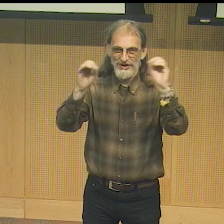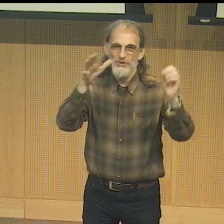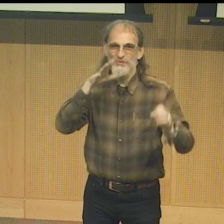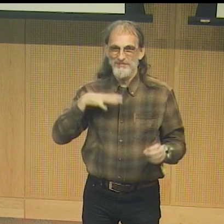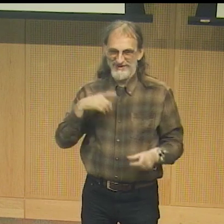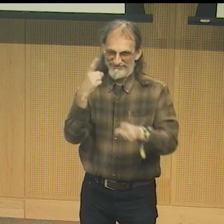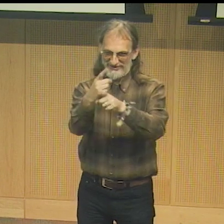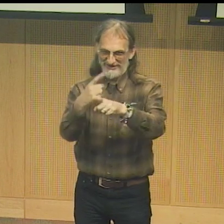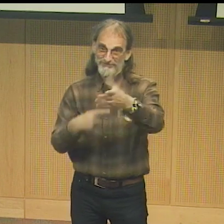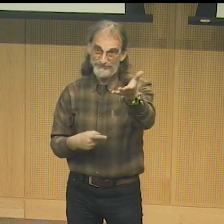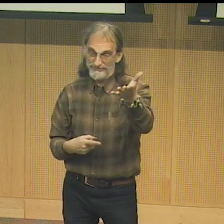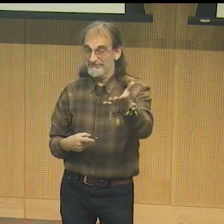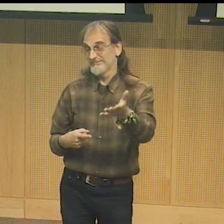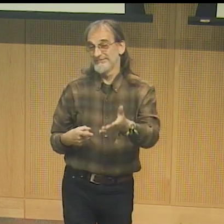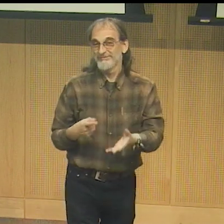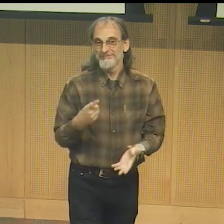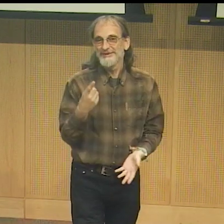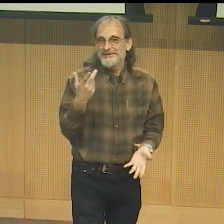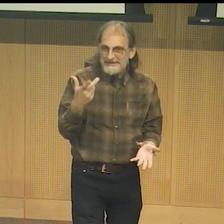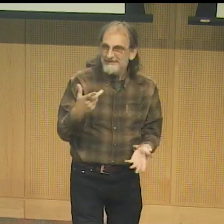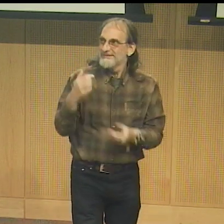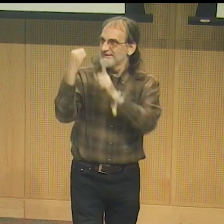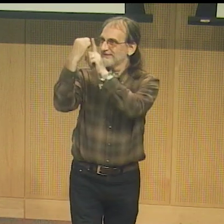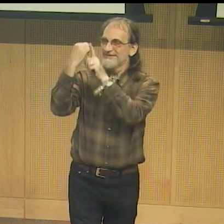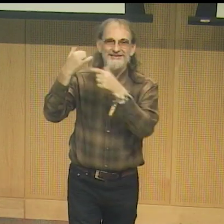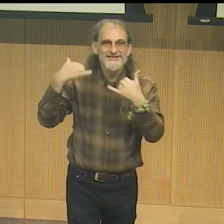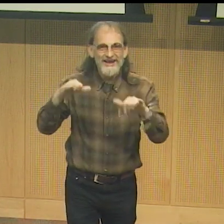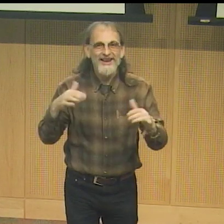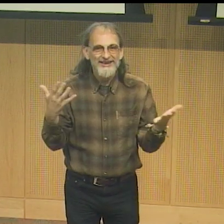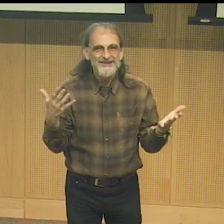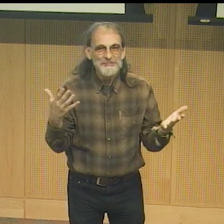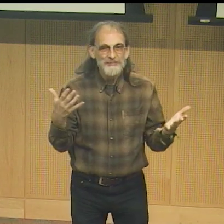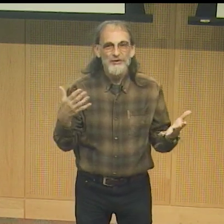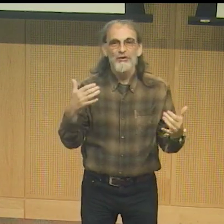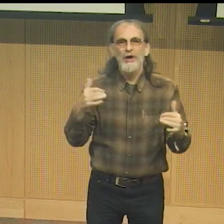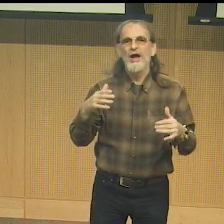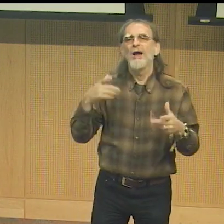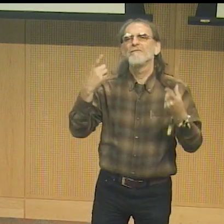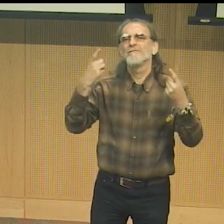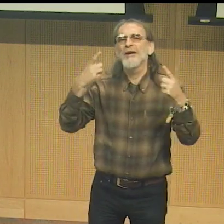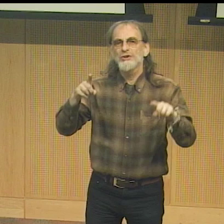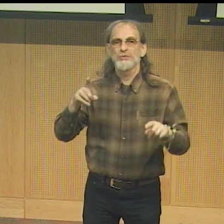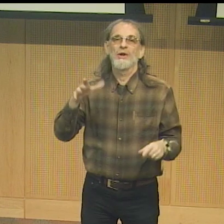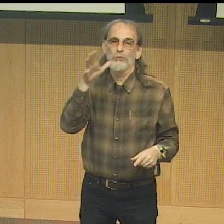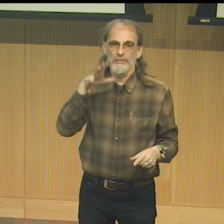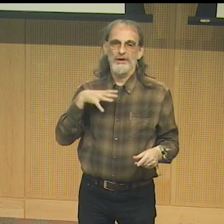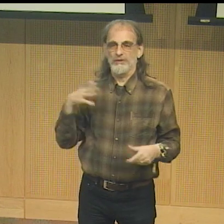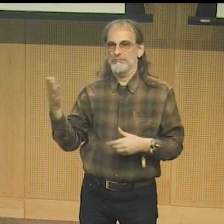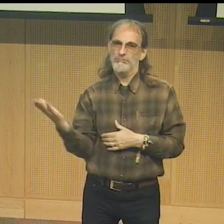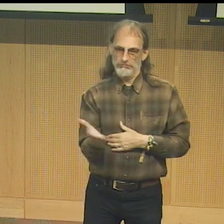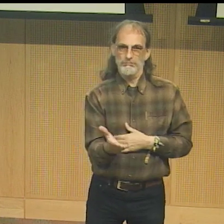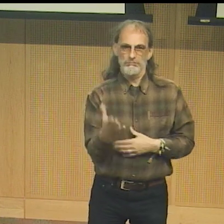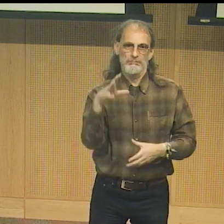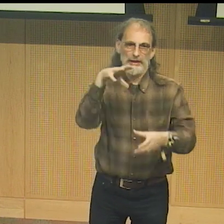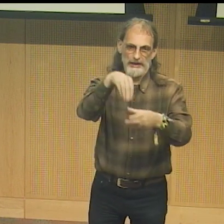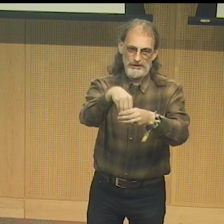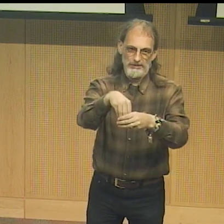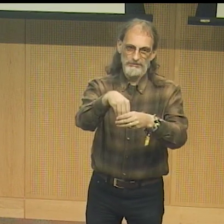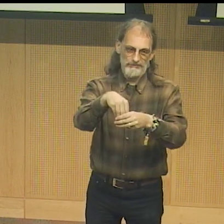So, I guess that that concept hadn't come to light yet, that women should have been included. But women were invited later, but not in this